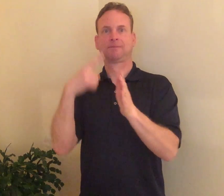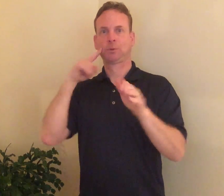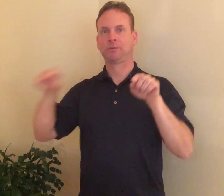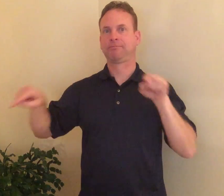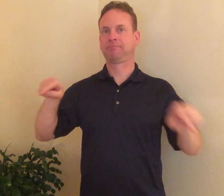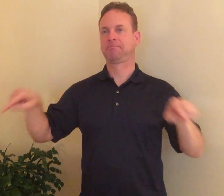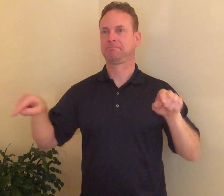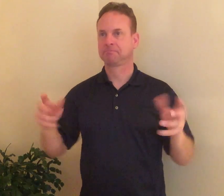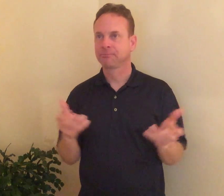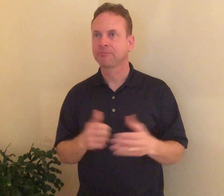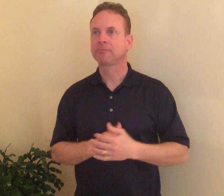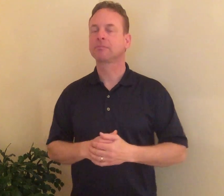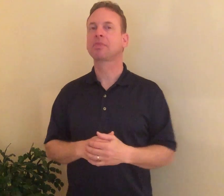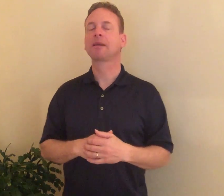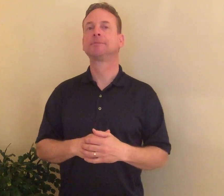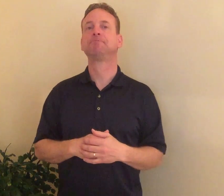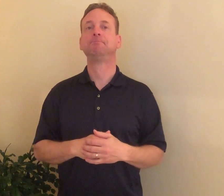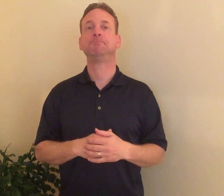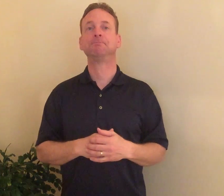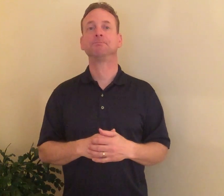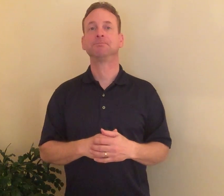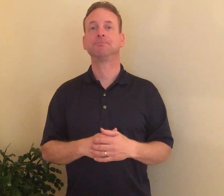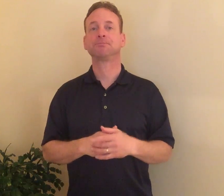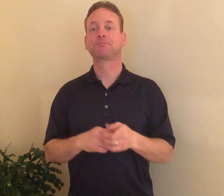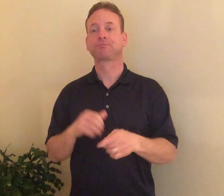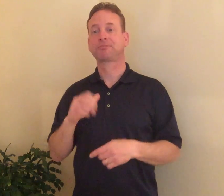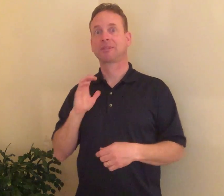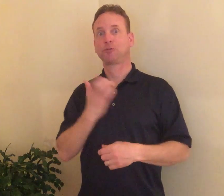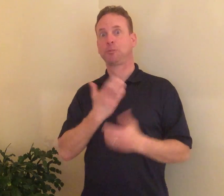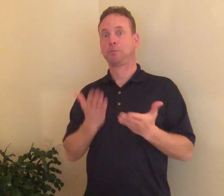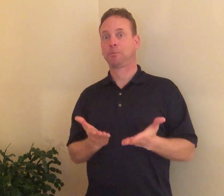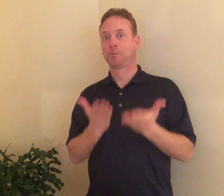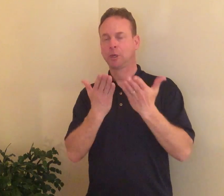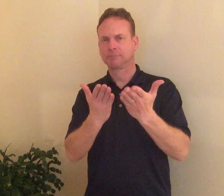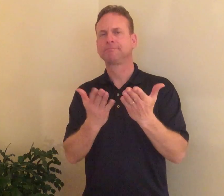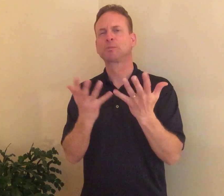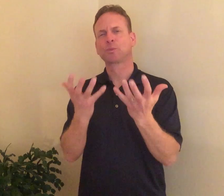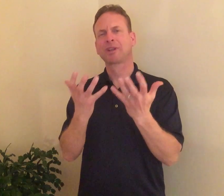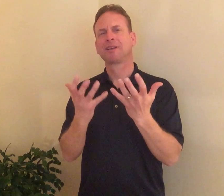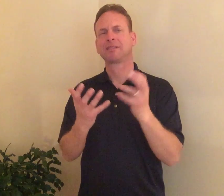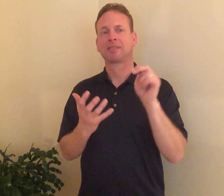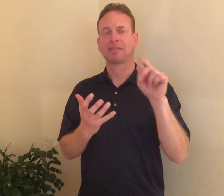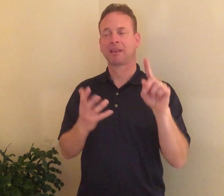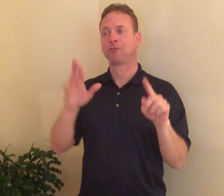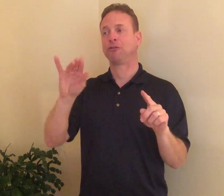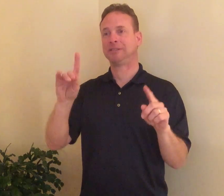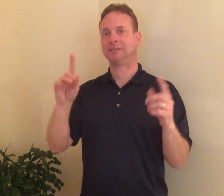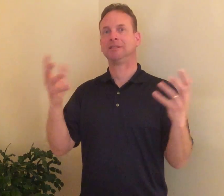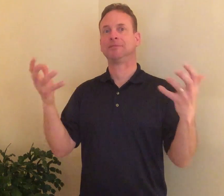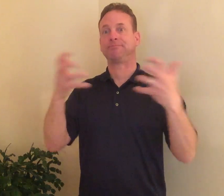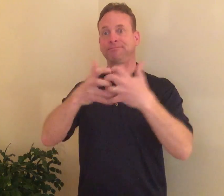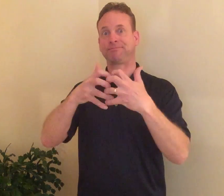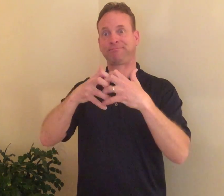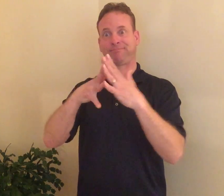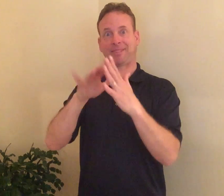viewpoints. Our proposal recommends that NAD and RID establish